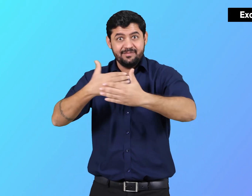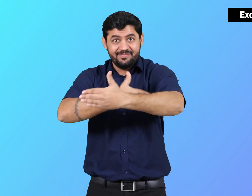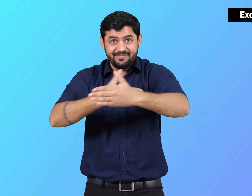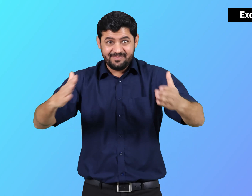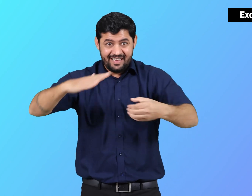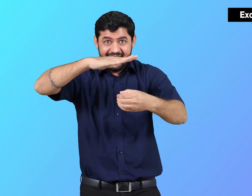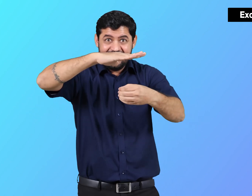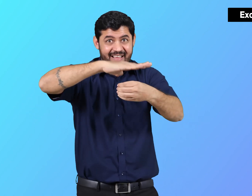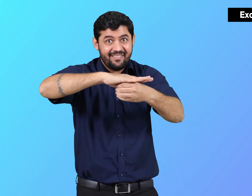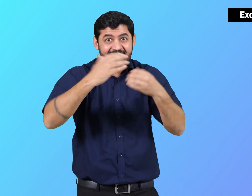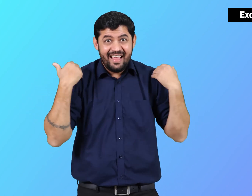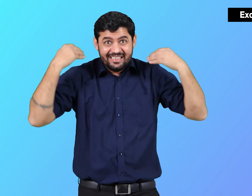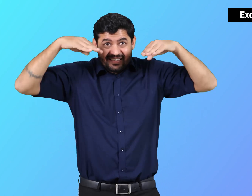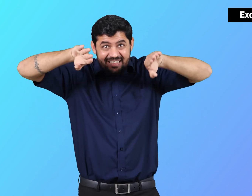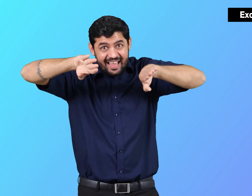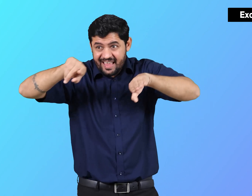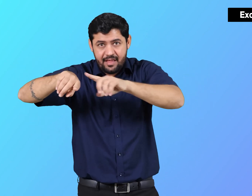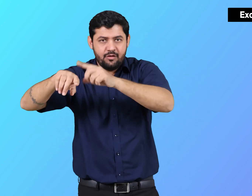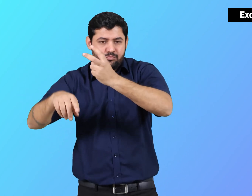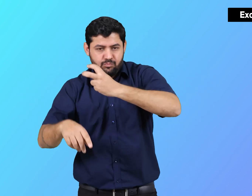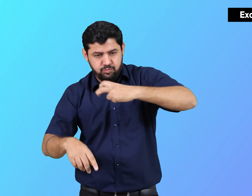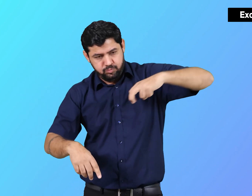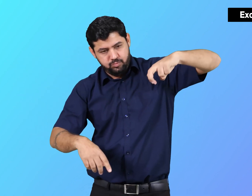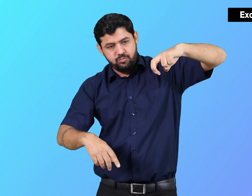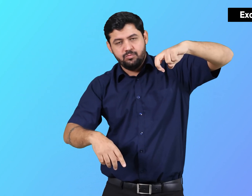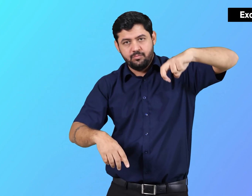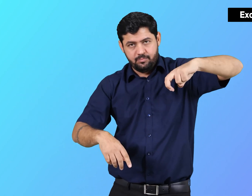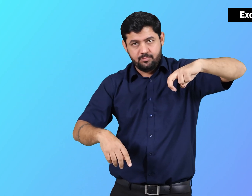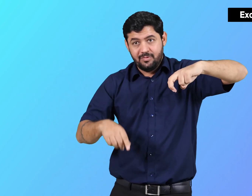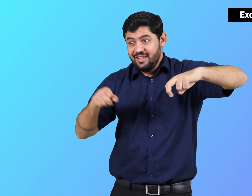He put one winged creature on one end and the other winged creature on the other end. The winged creatures were joined together with the cover to make one piece.